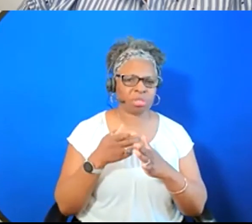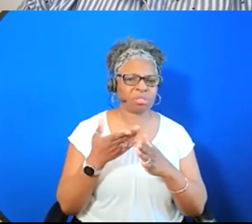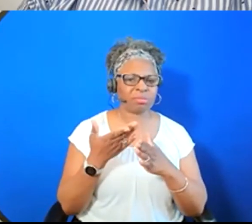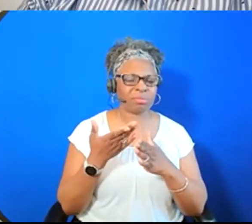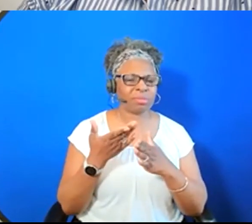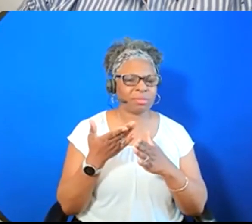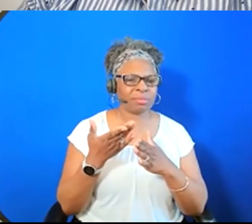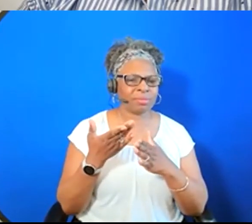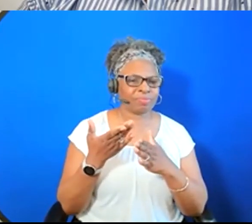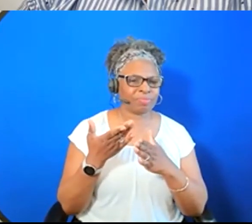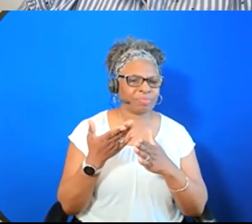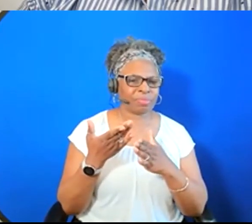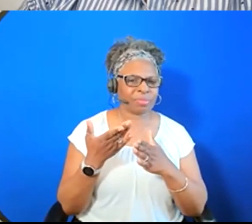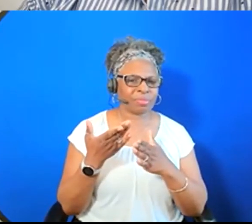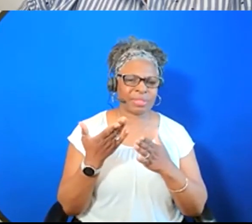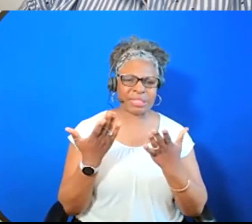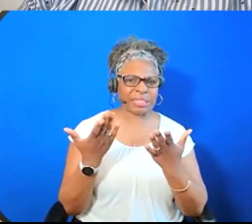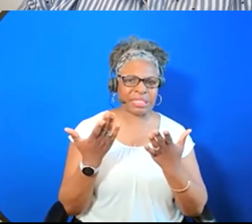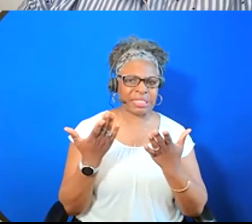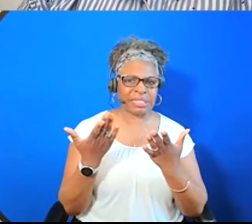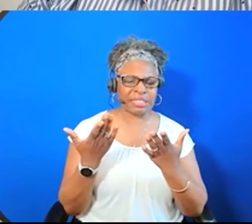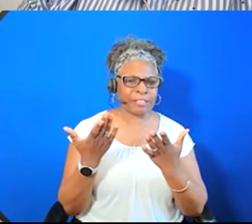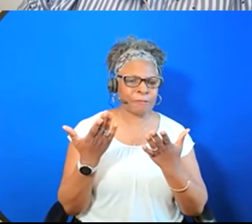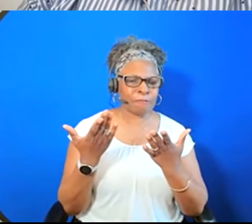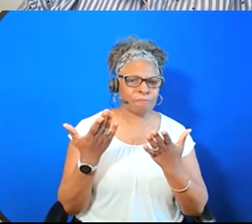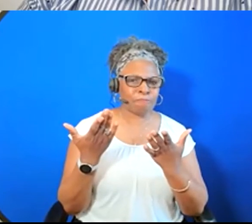it excludes so much of the kind of commercial art that we I mean,